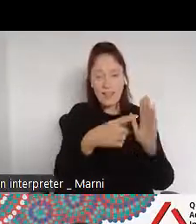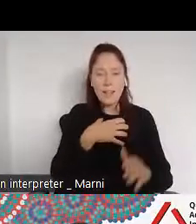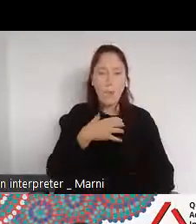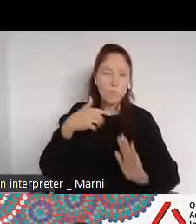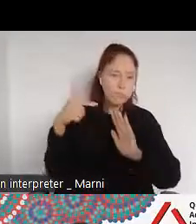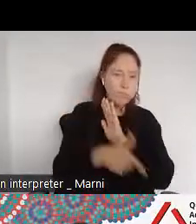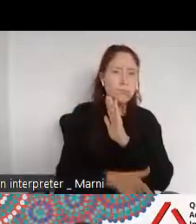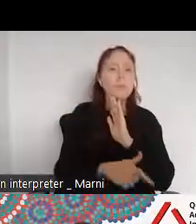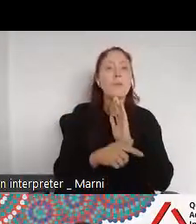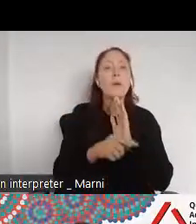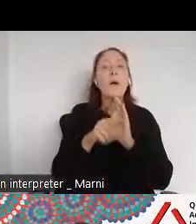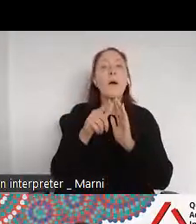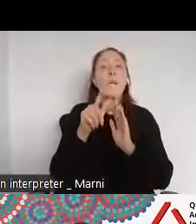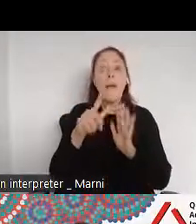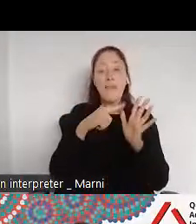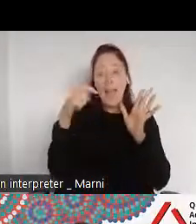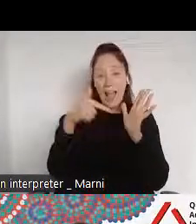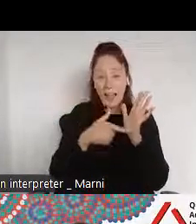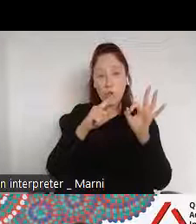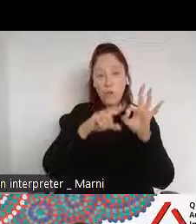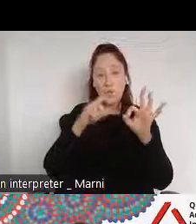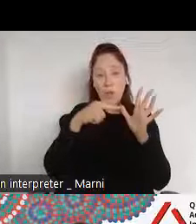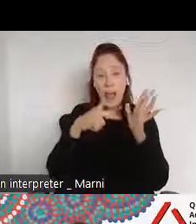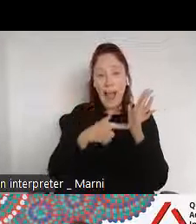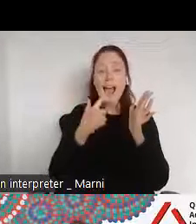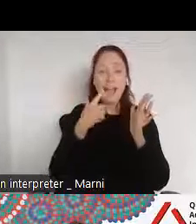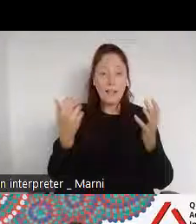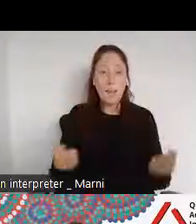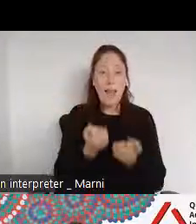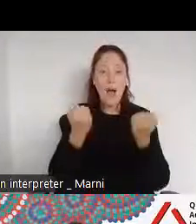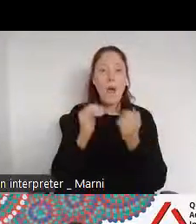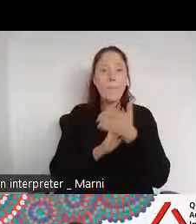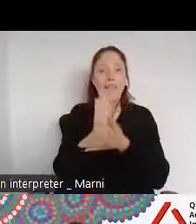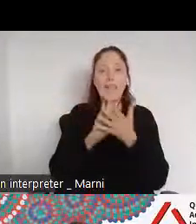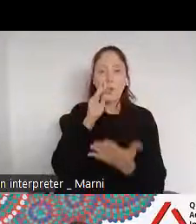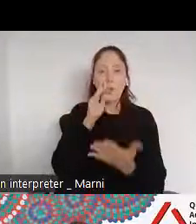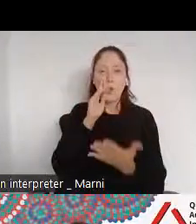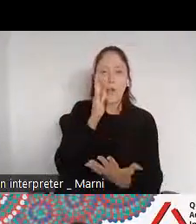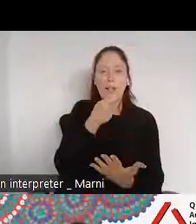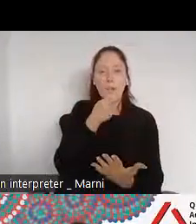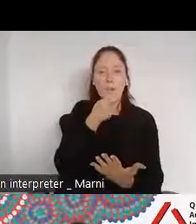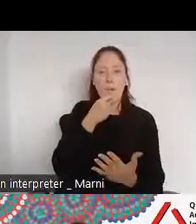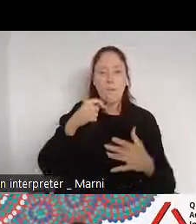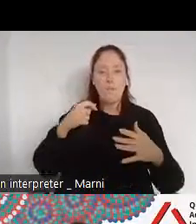under the Act QCAT is empowered to make an interim order which are short term orders which